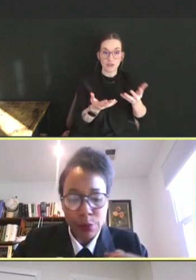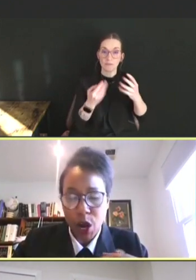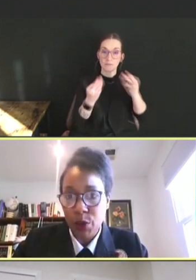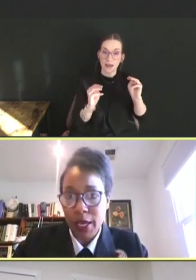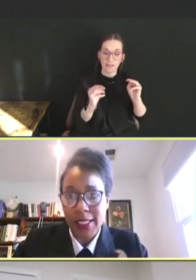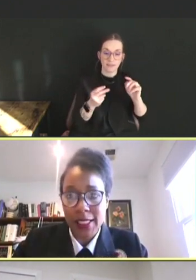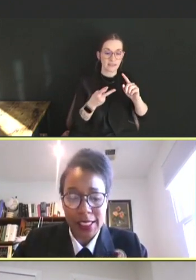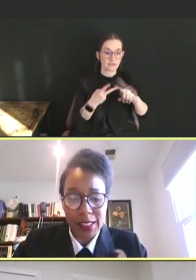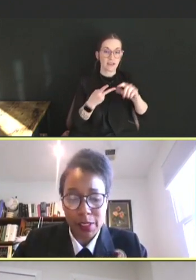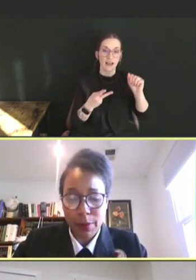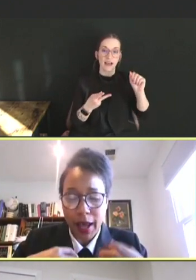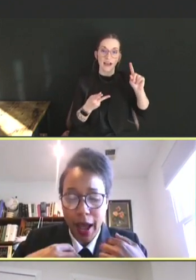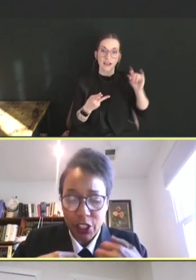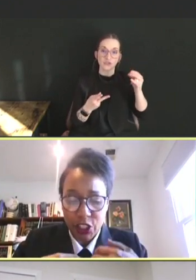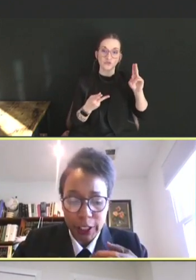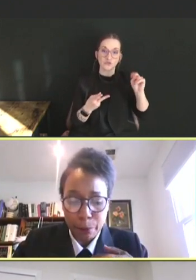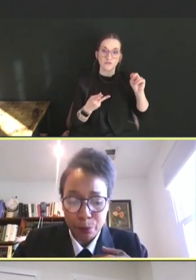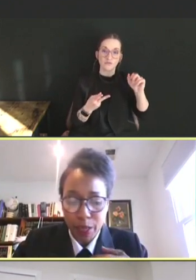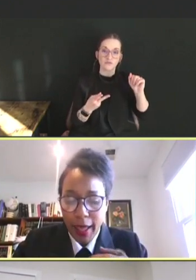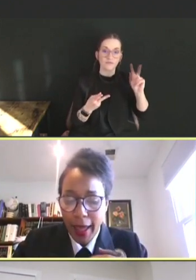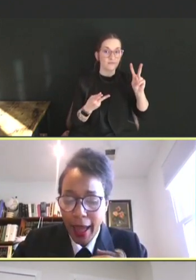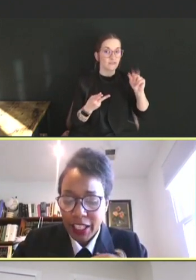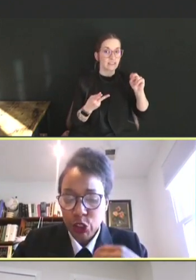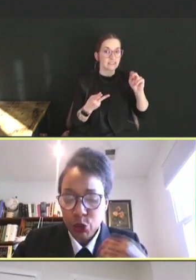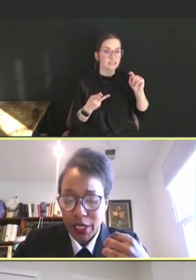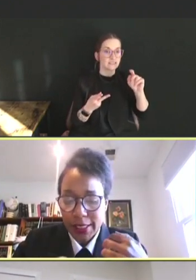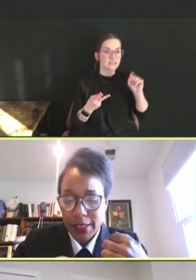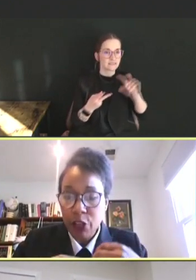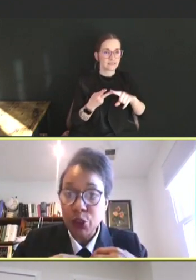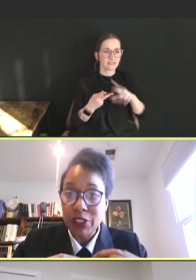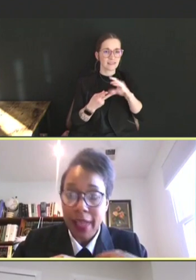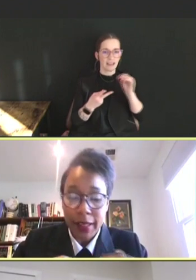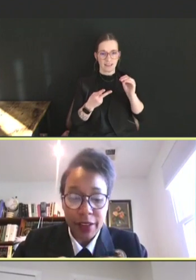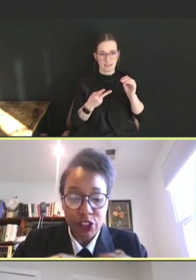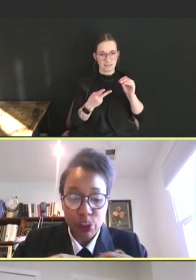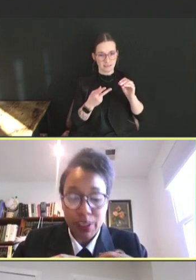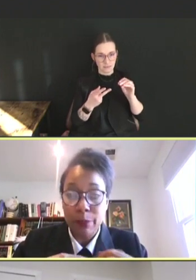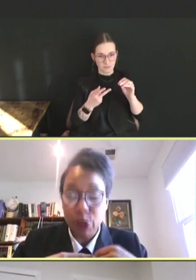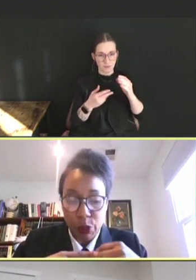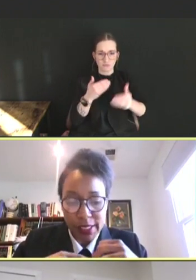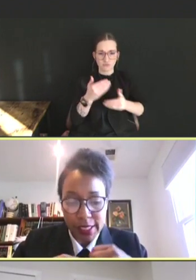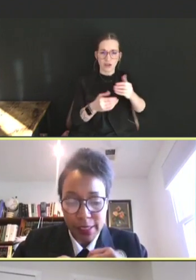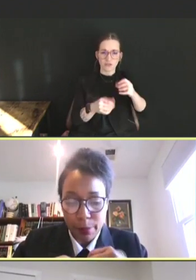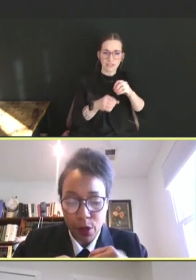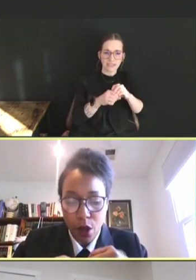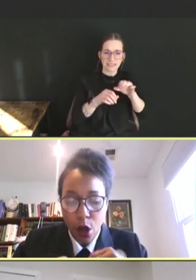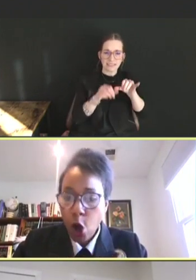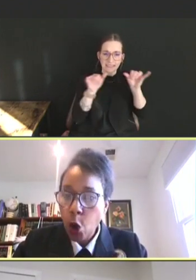progress in systems biology, and an increased understanding of the human immune system hold